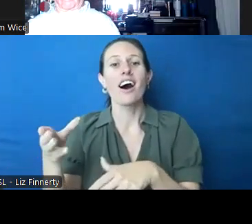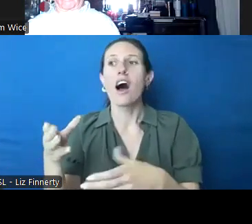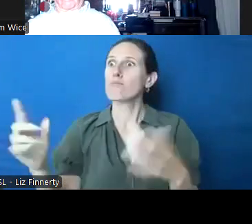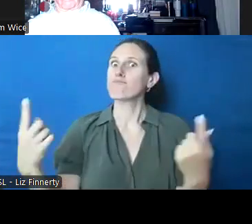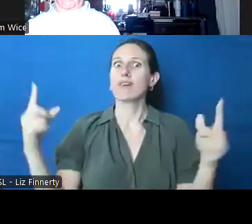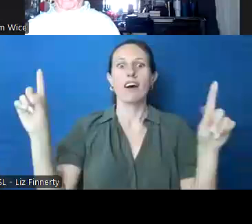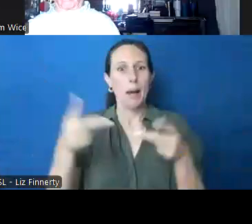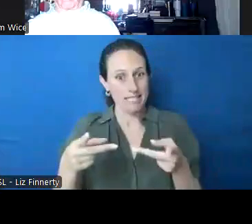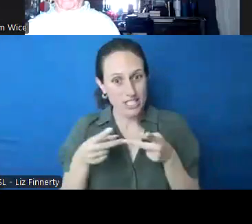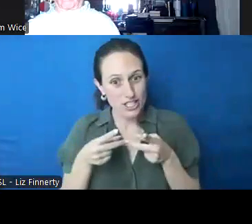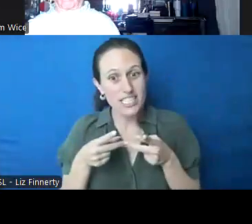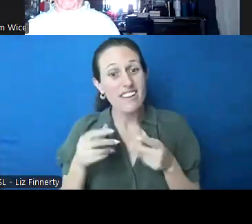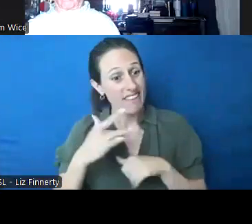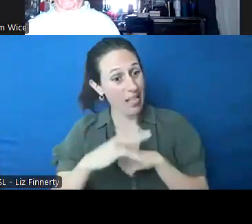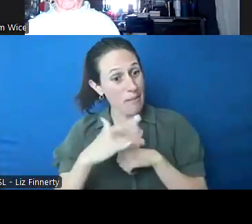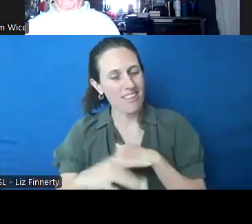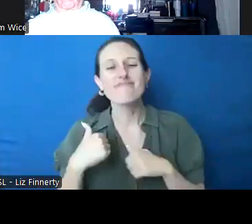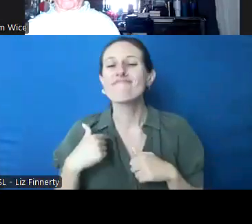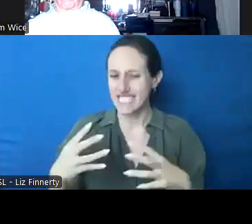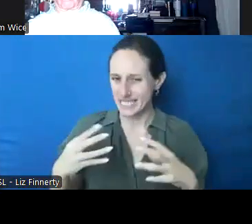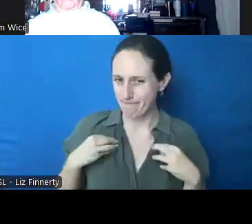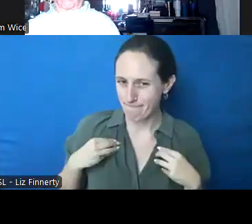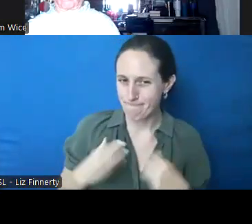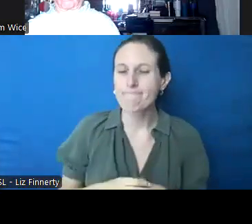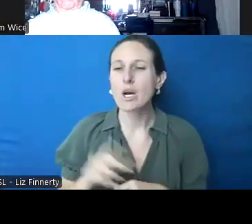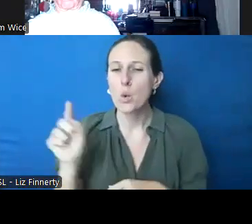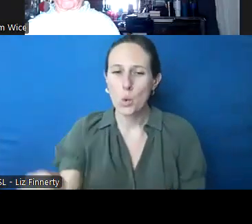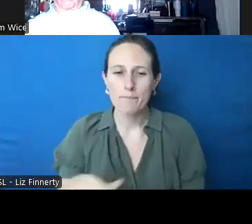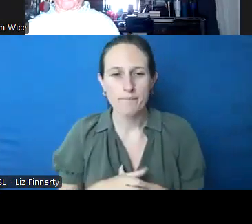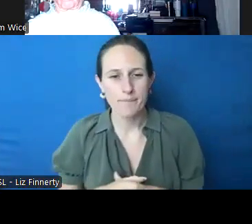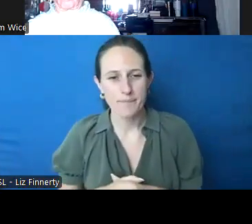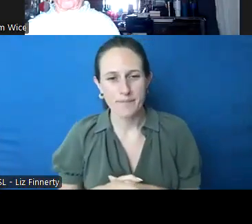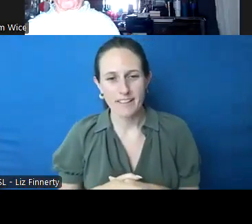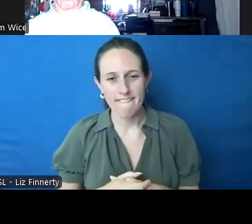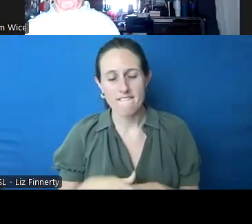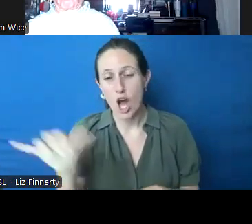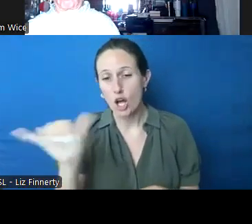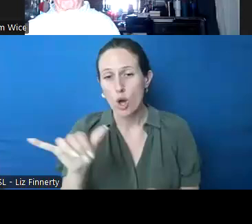Now as the ADA coordinator for the city of Lawrence, I volunteer as a member of the